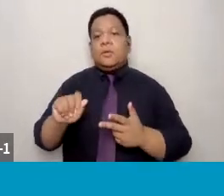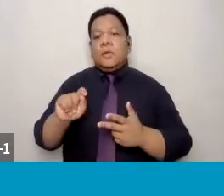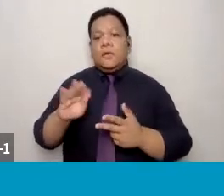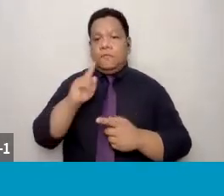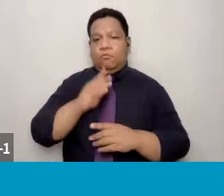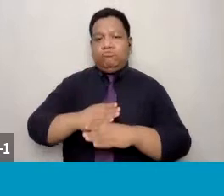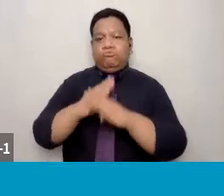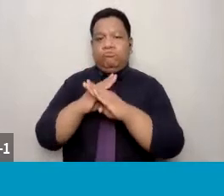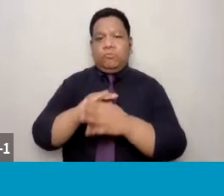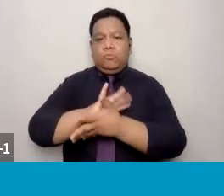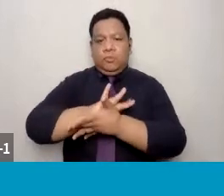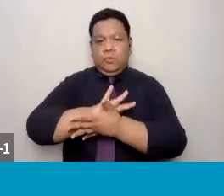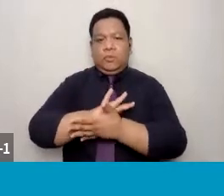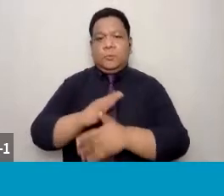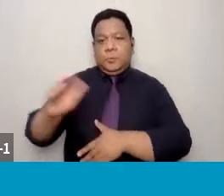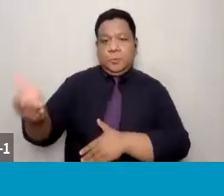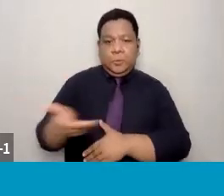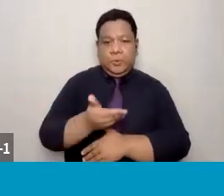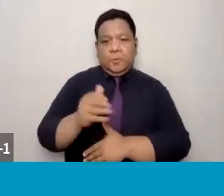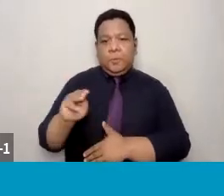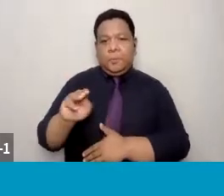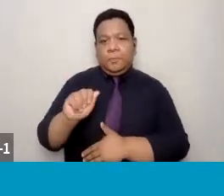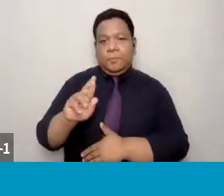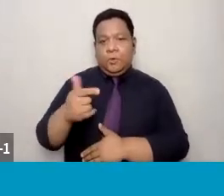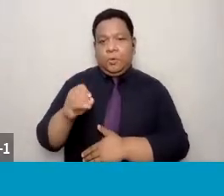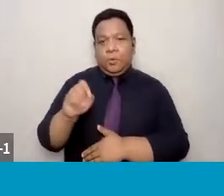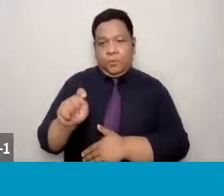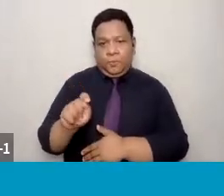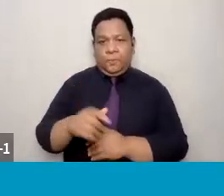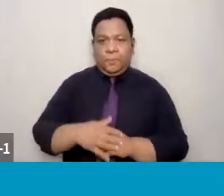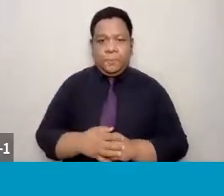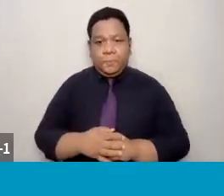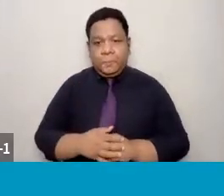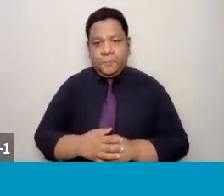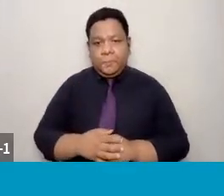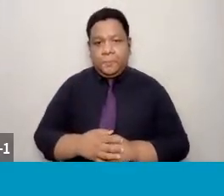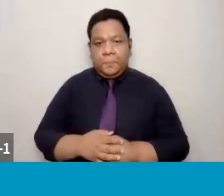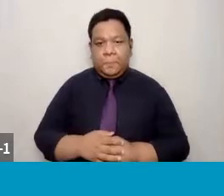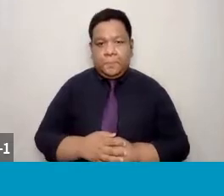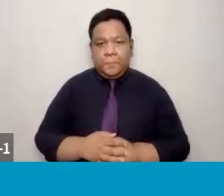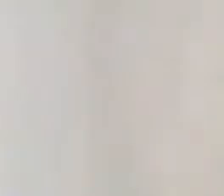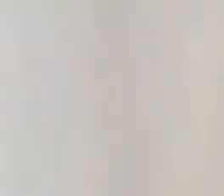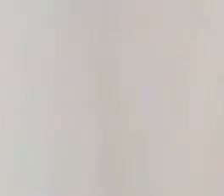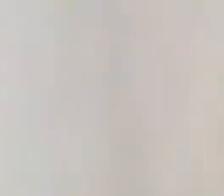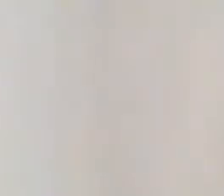I am pleased to welcome Ms. Margot Torres. Ms Margot? Thank you, Cami.